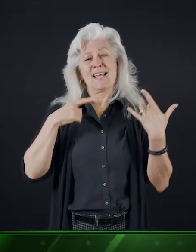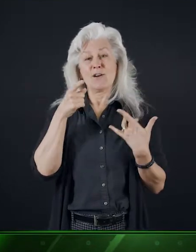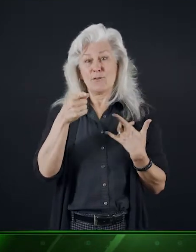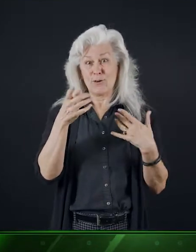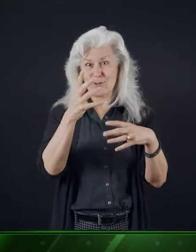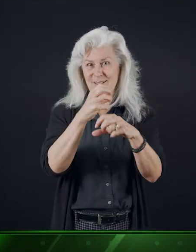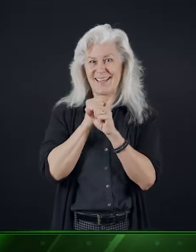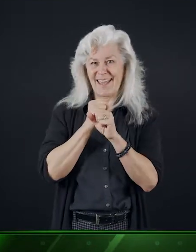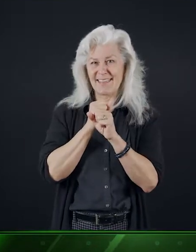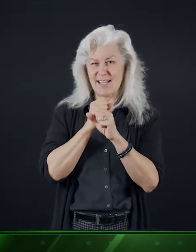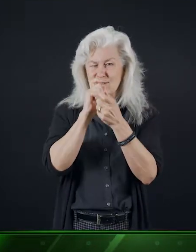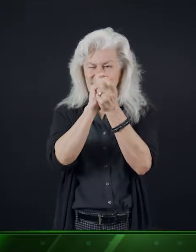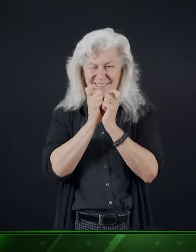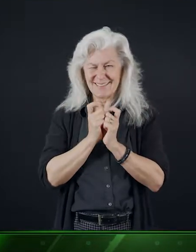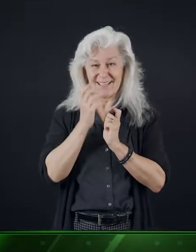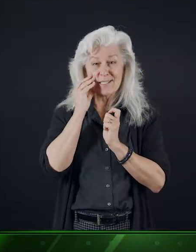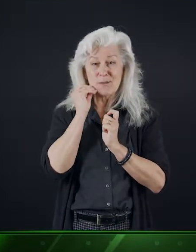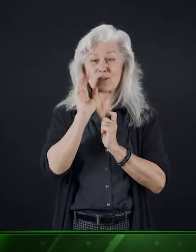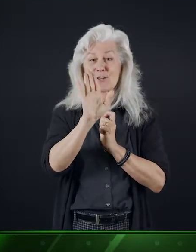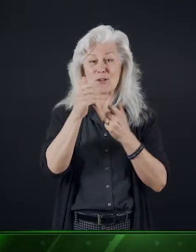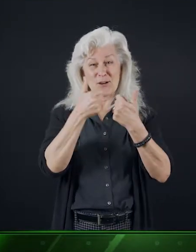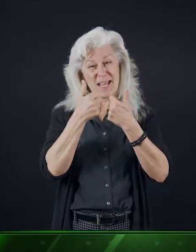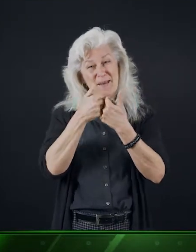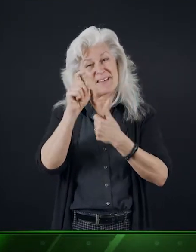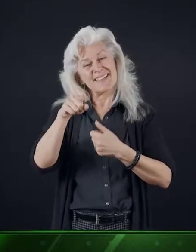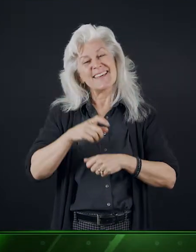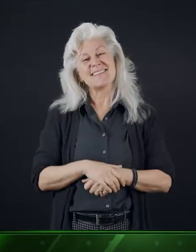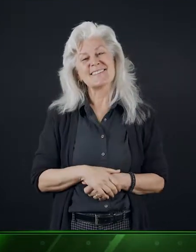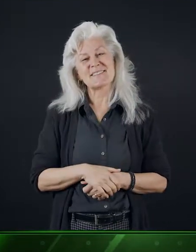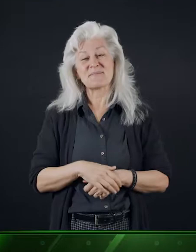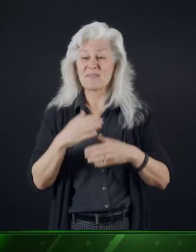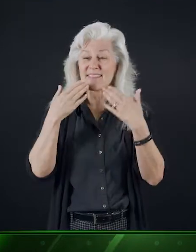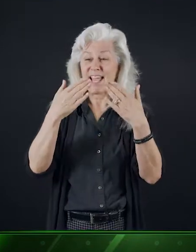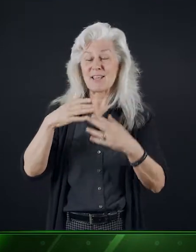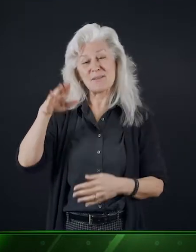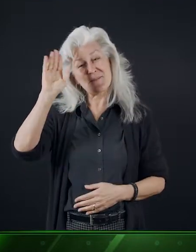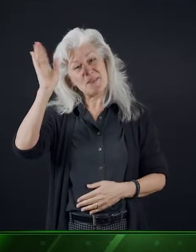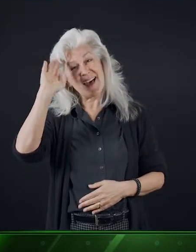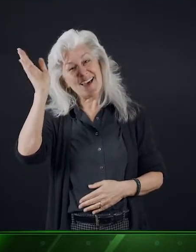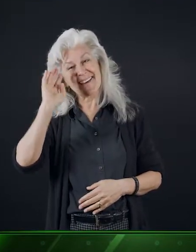so you can customize the experience to your gaming needs. Thank you. Thanks! -Bye, everyone.